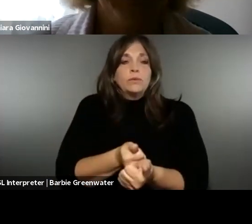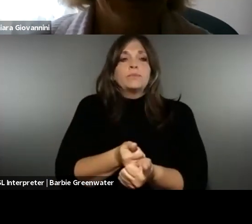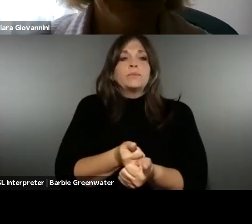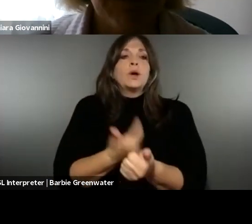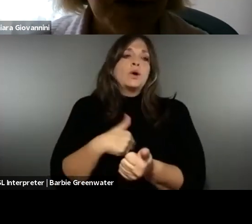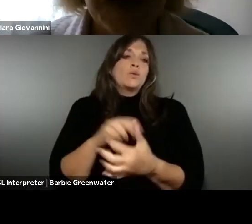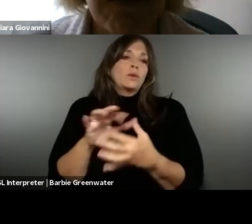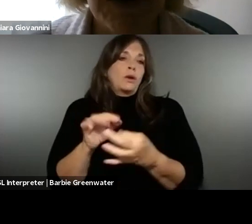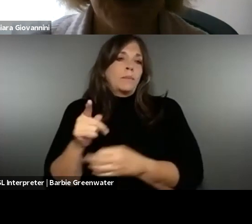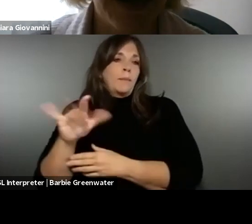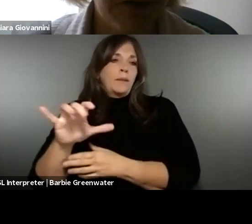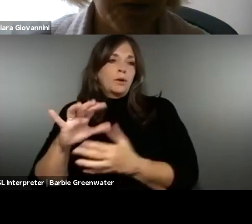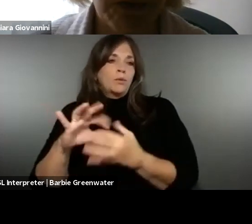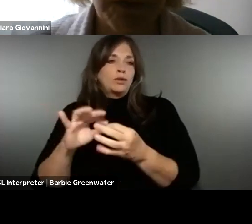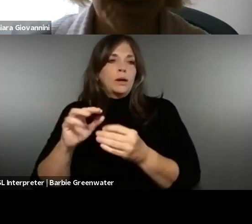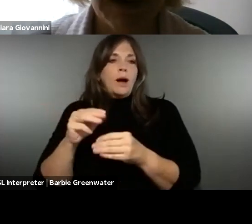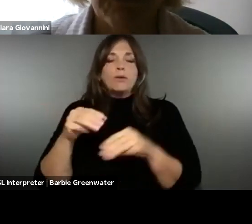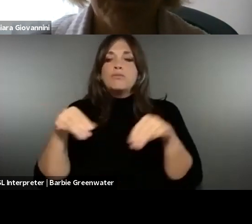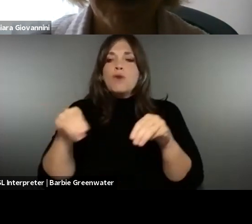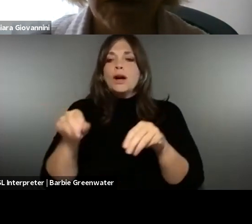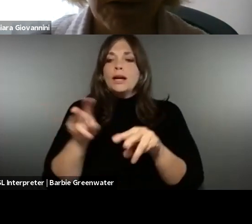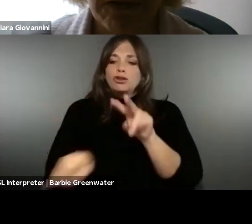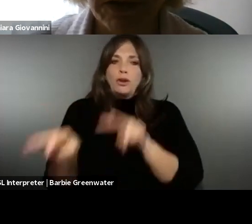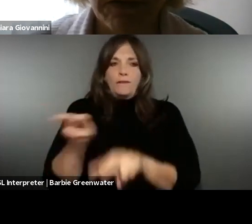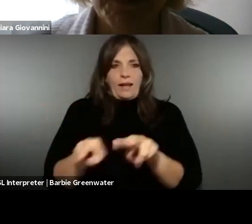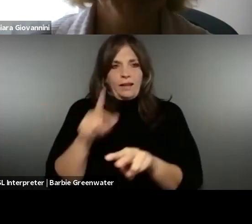enforcement. We refer to public enforcement when